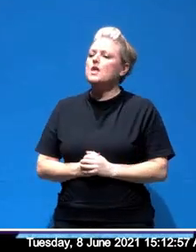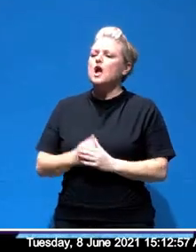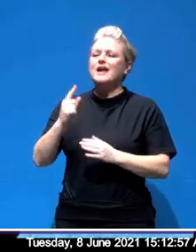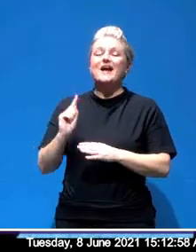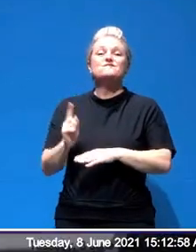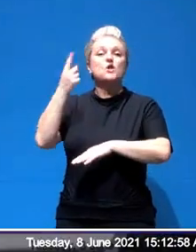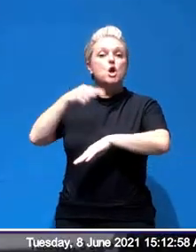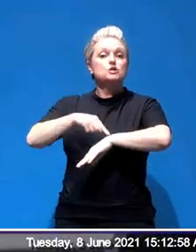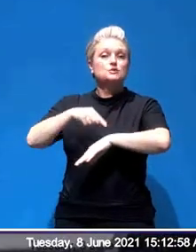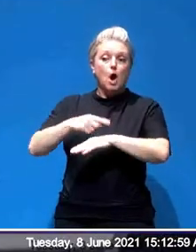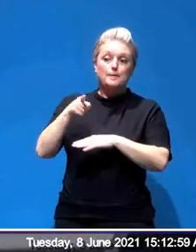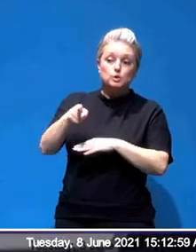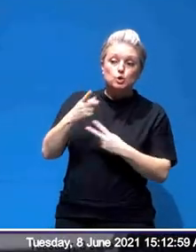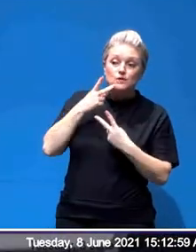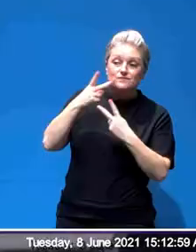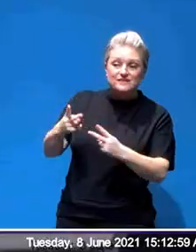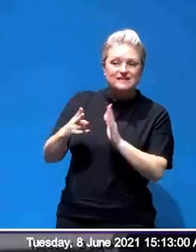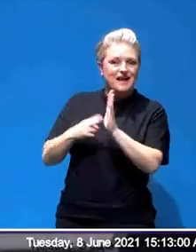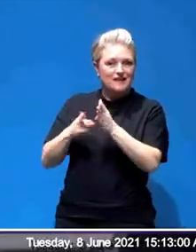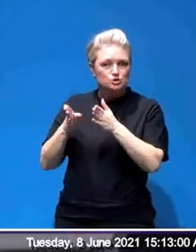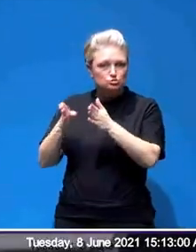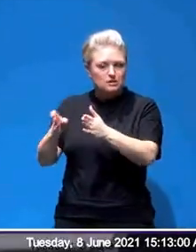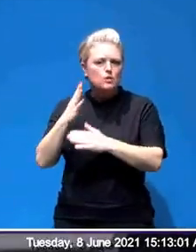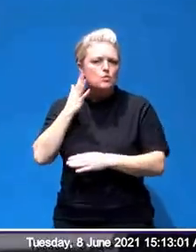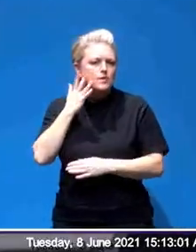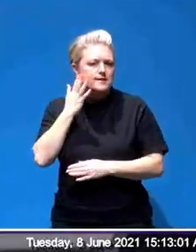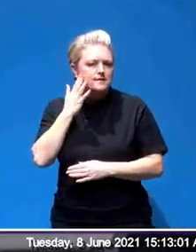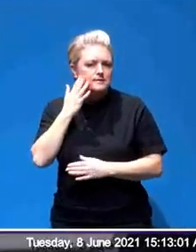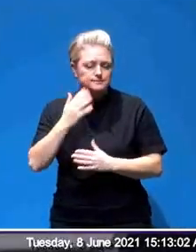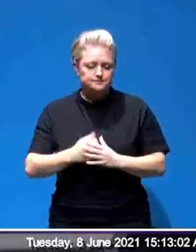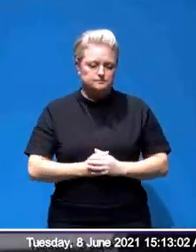N Street, as I think was mentioned on one of the days, there are